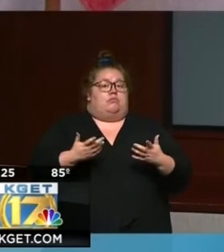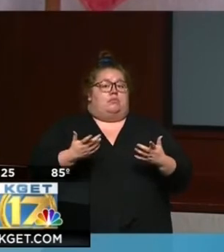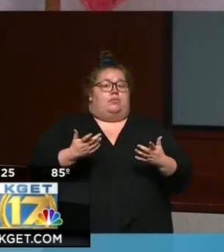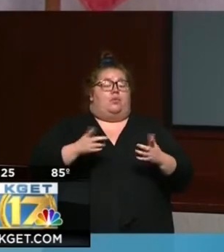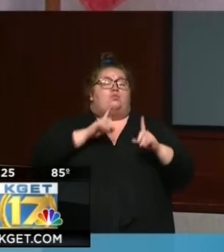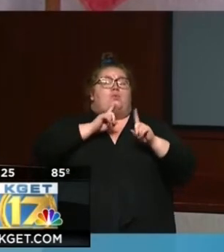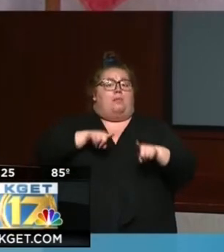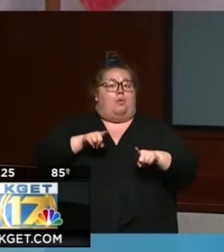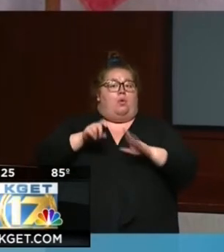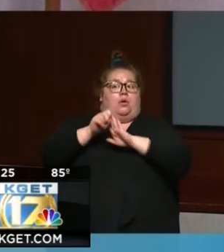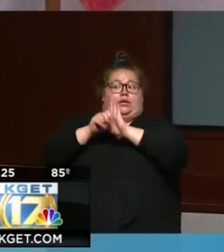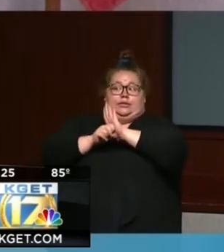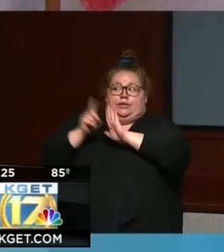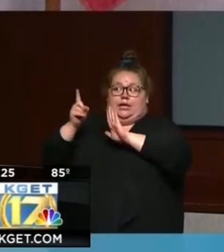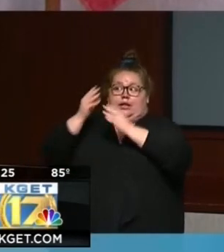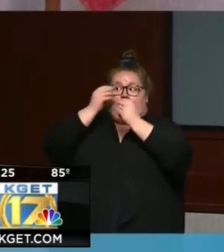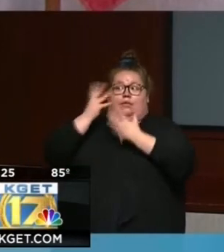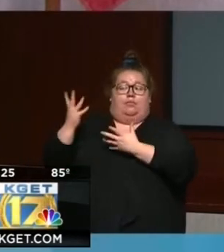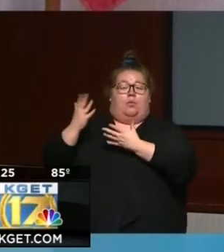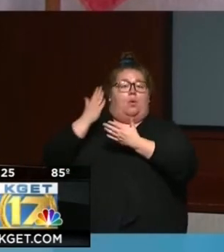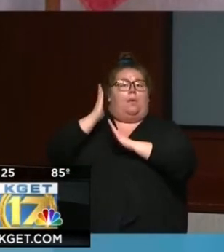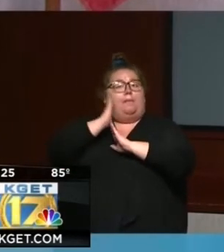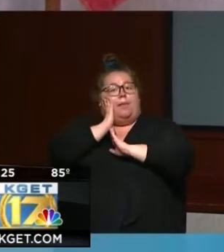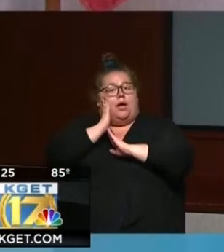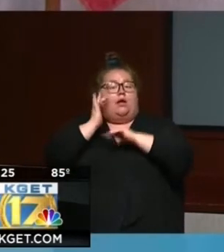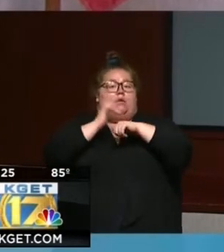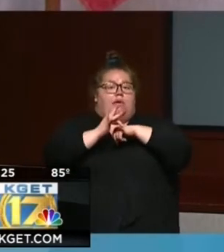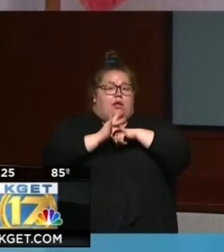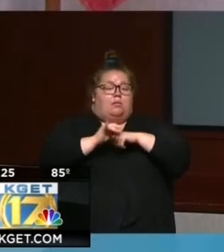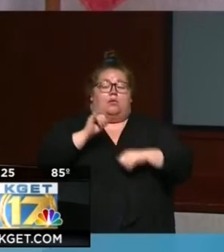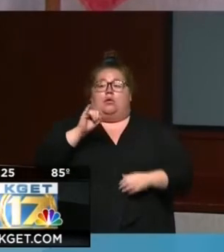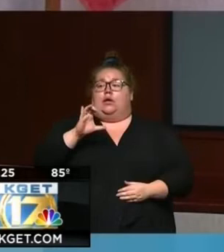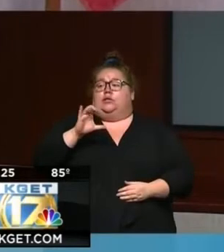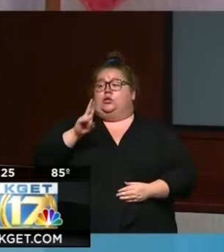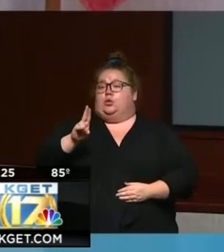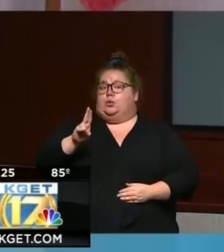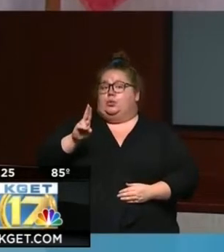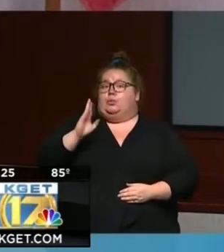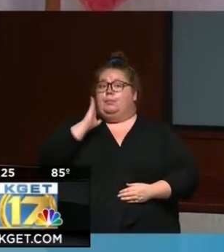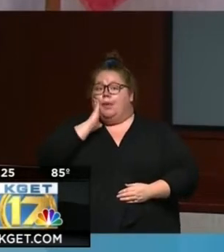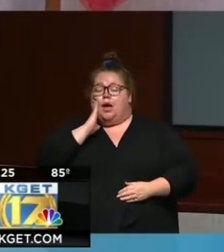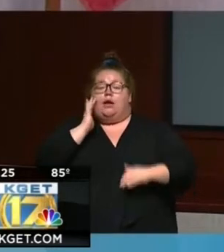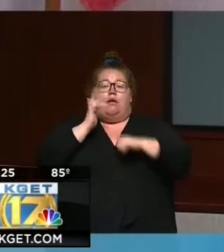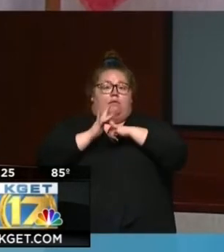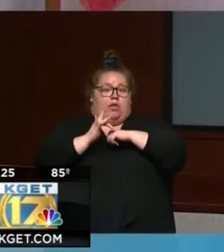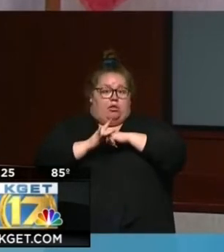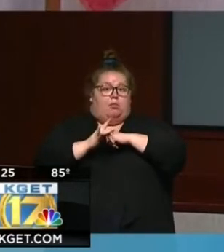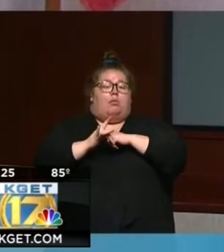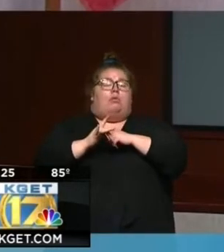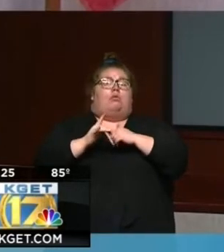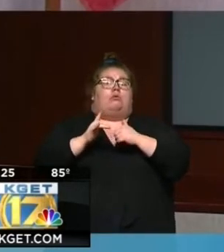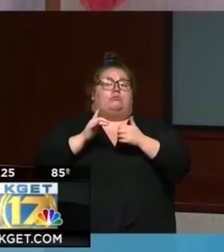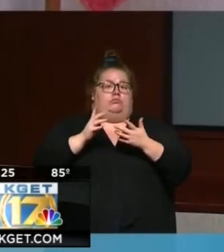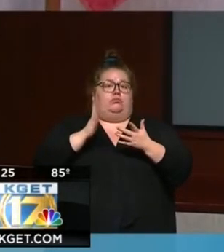REMAINS ONE OF OUR TOP CONCERNS. AND WE HAVE BEEN REPORTING TO